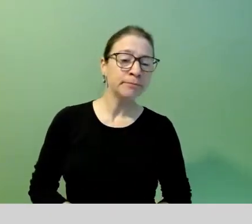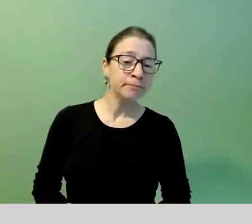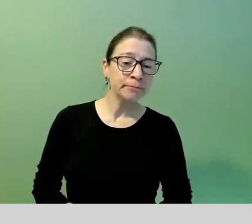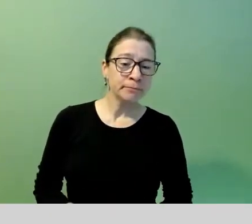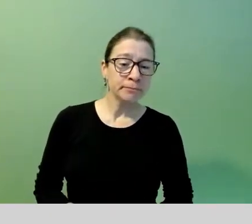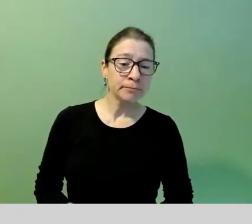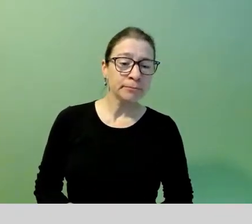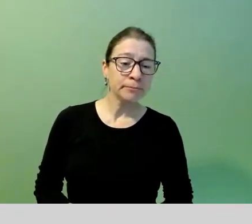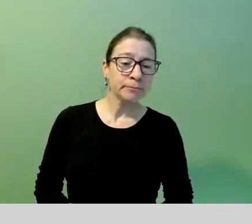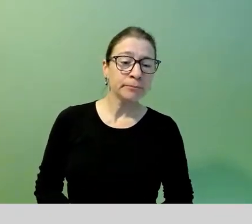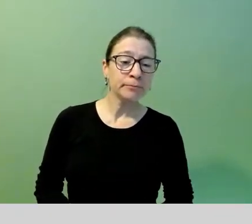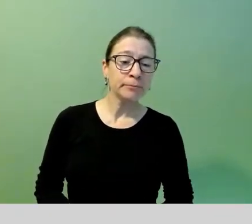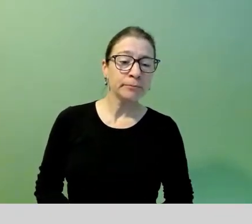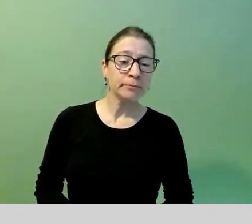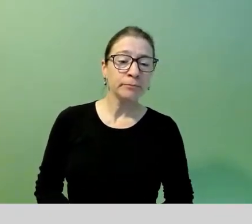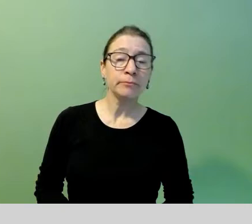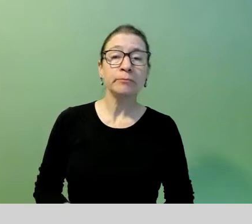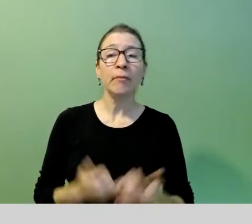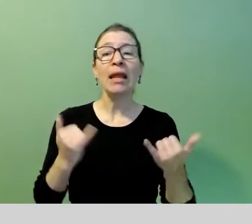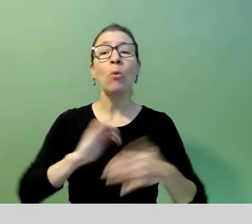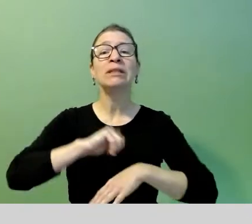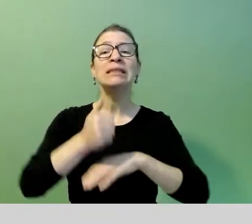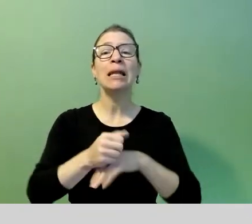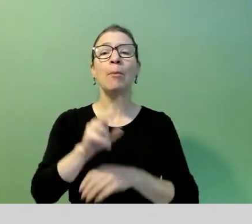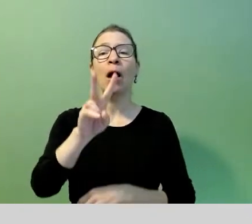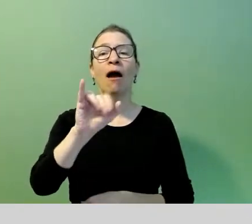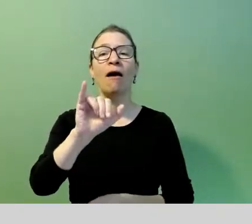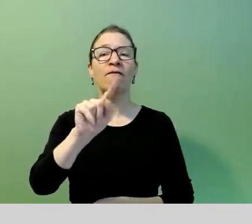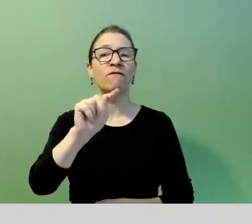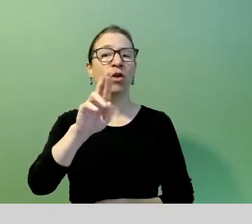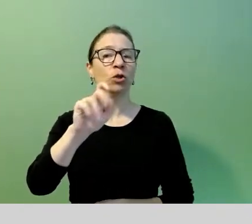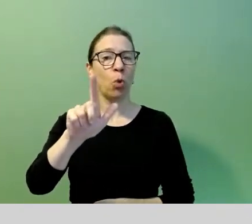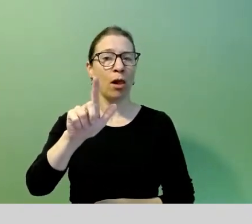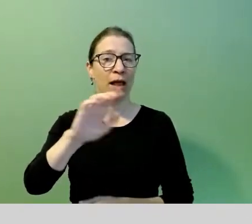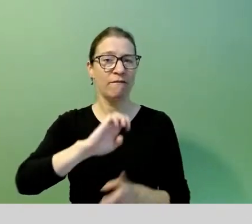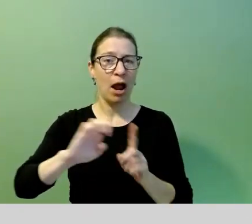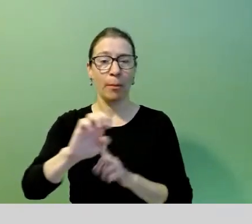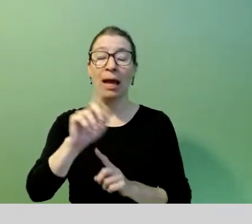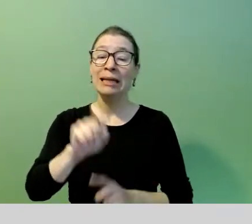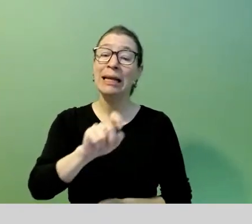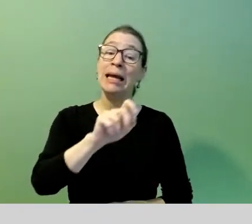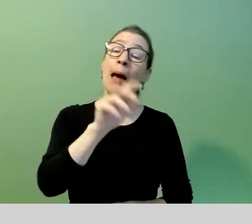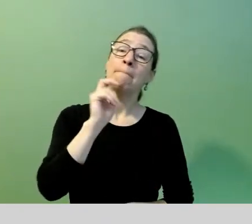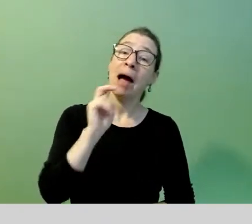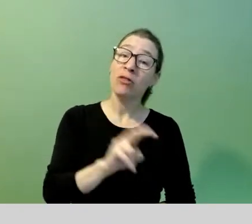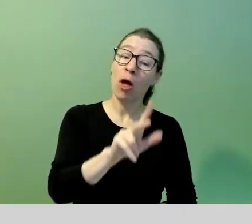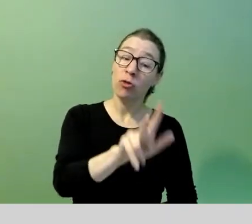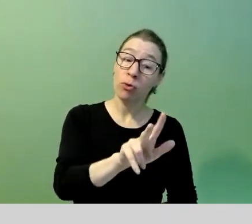Next, we need to set up our virtual environment. You're gonna need Python 3.6 or later. Invoke your Python interpreter,